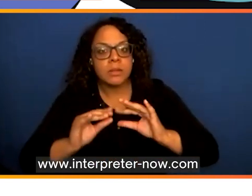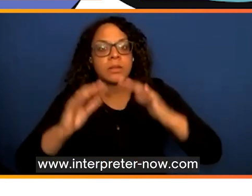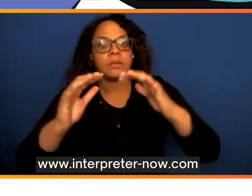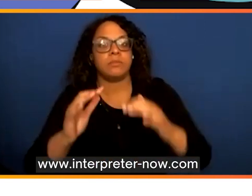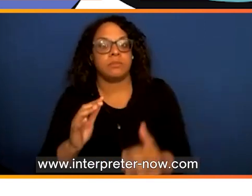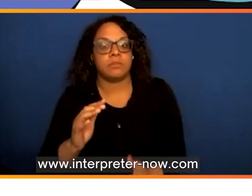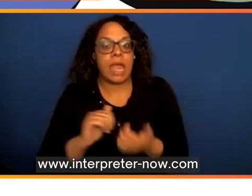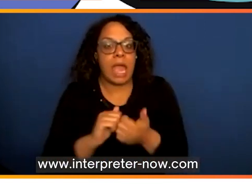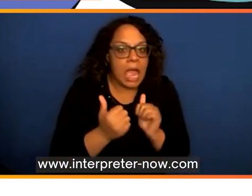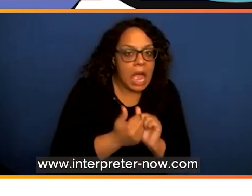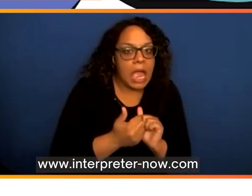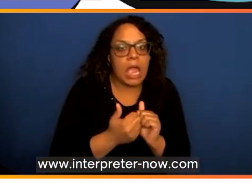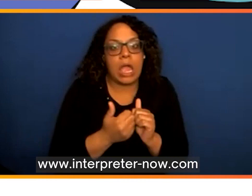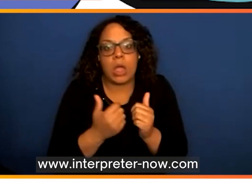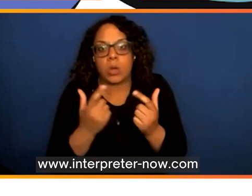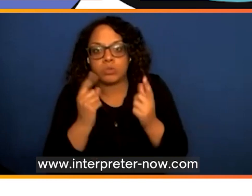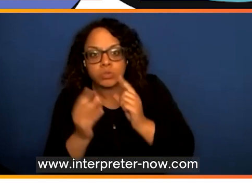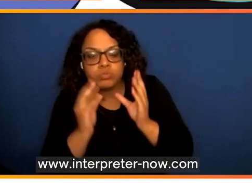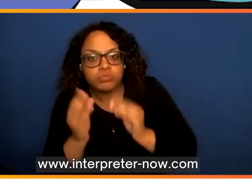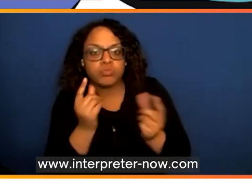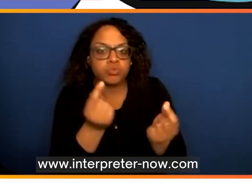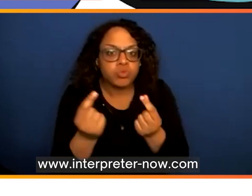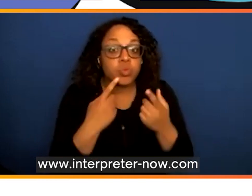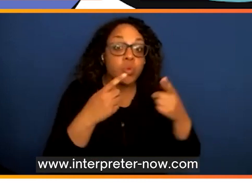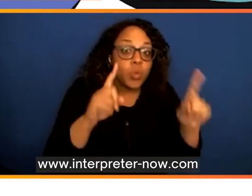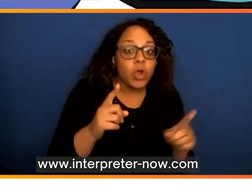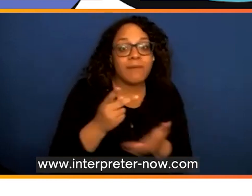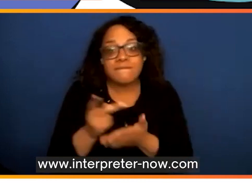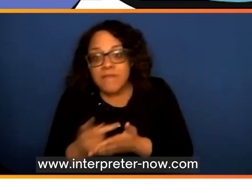talk more about that as well, how I've done it, where I've done it, what's worked, what